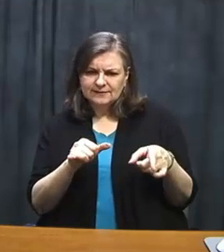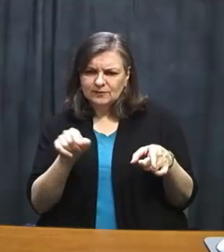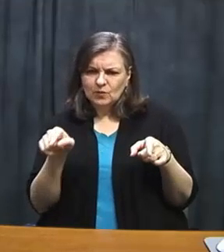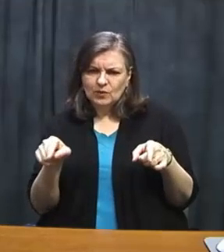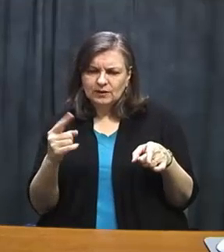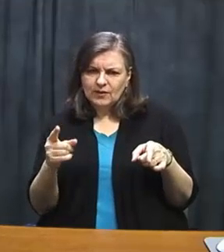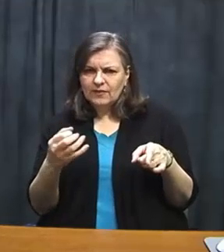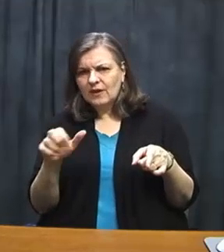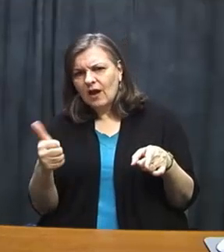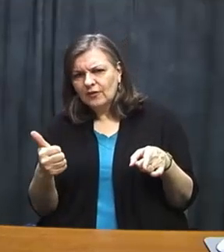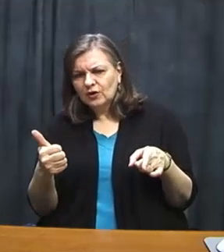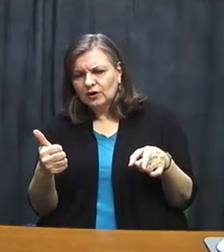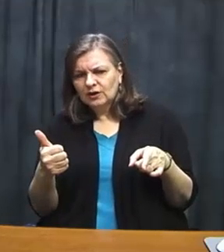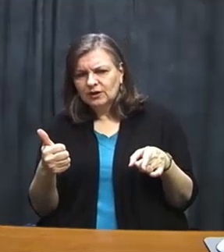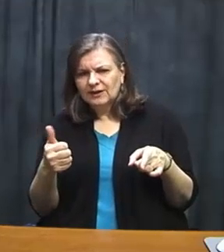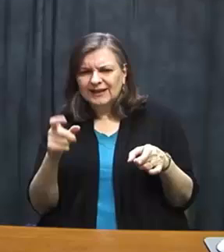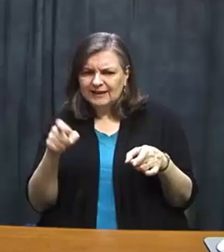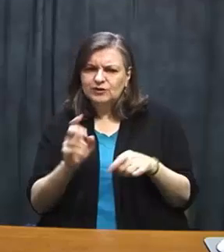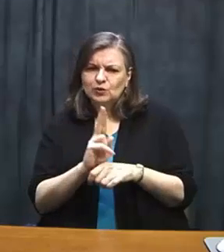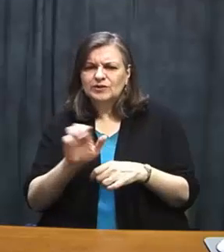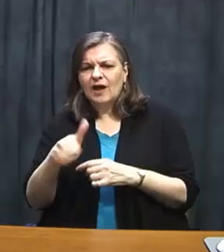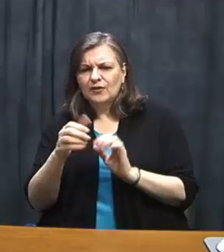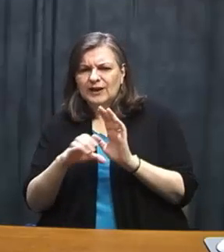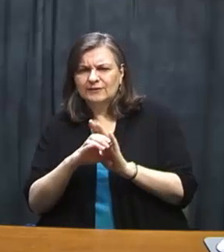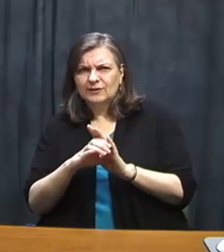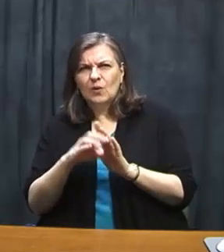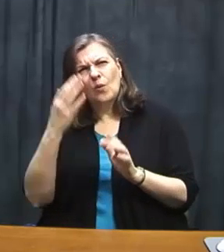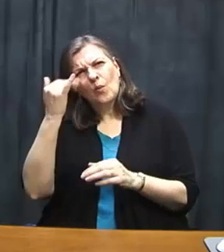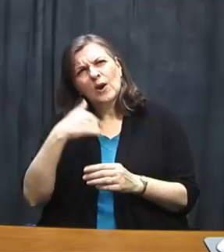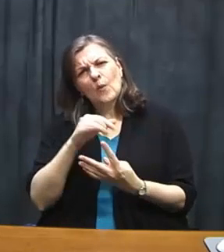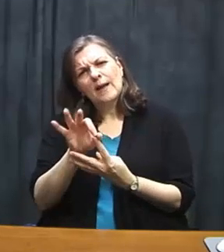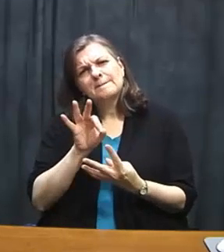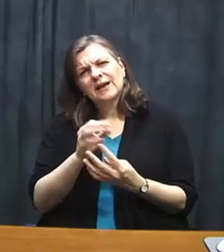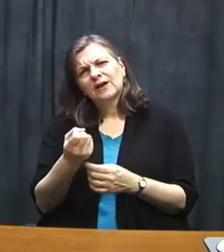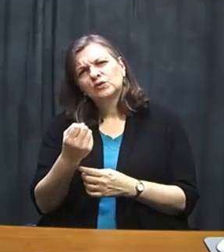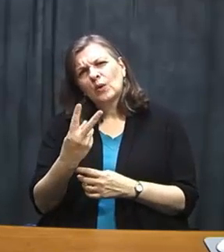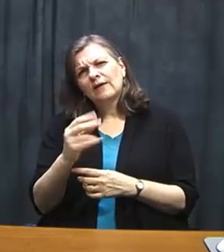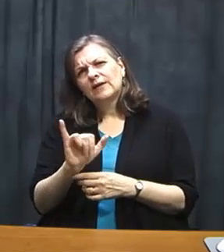why did I picked 12?? think about it!